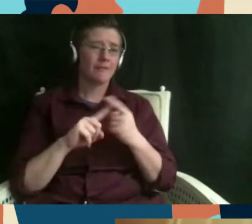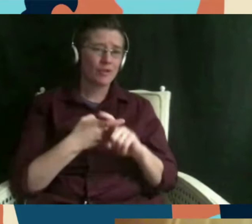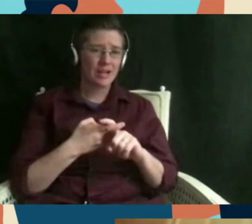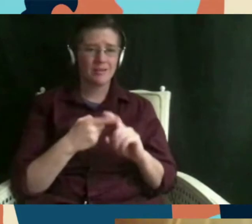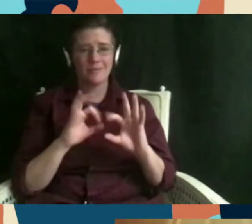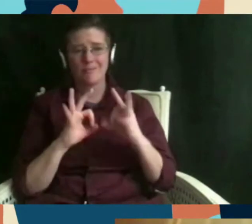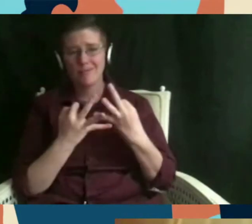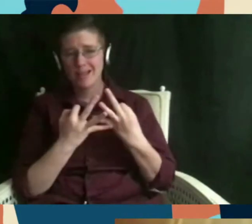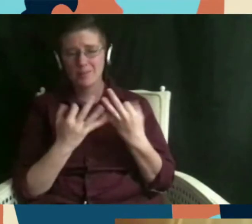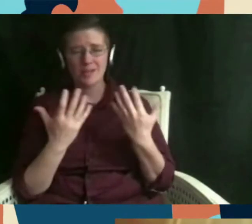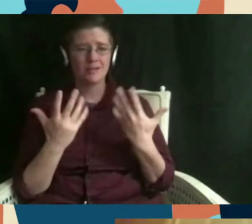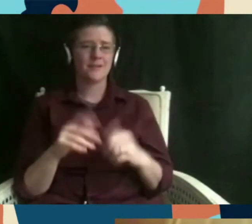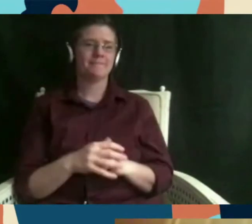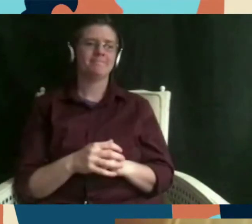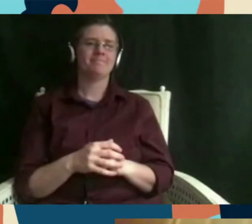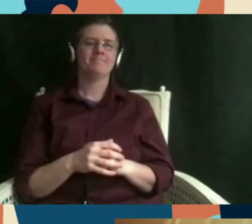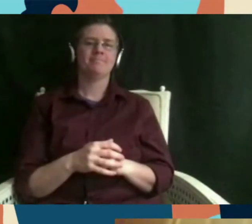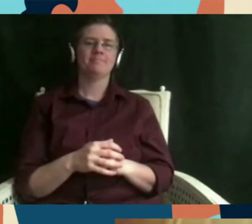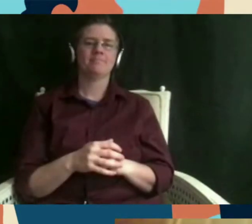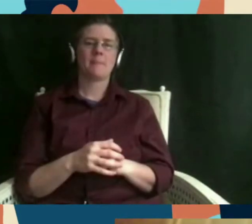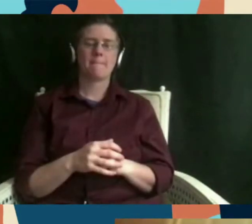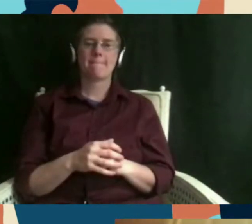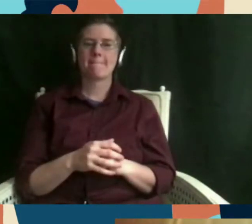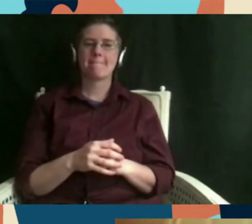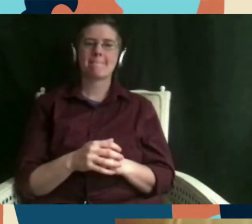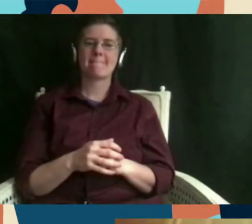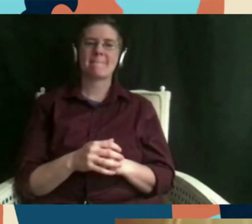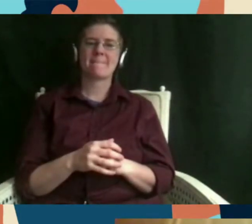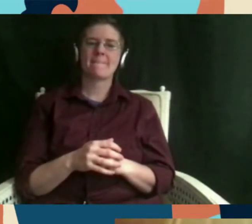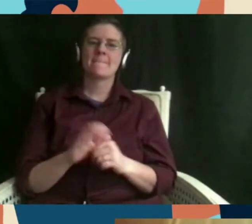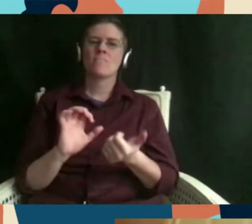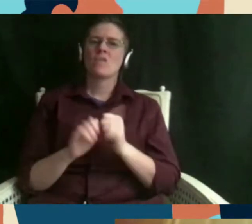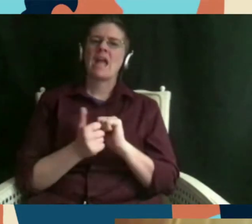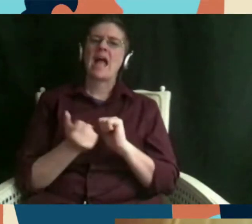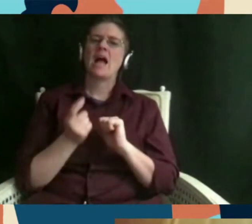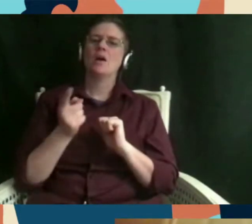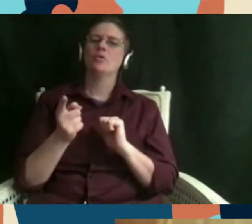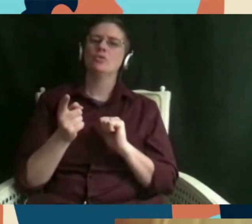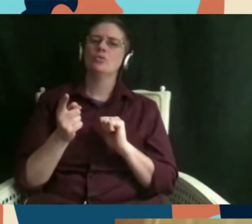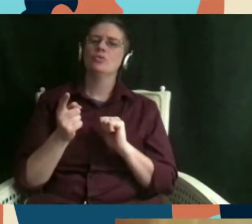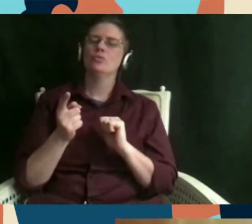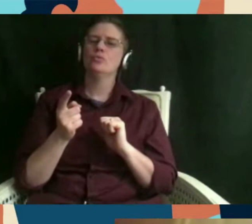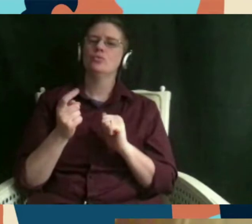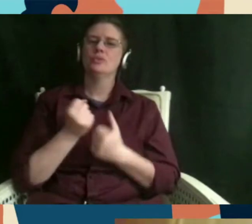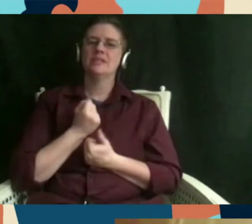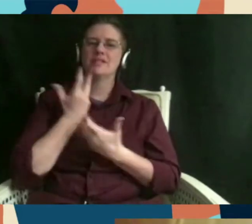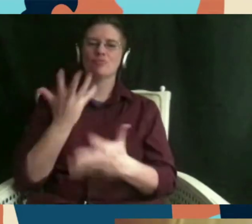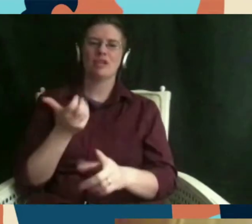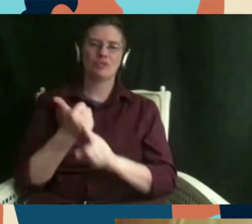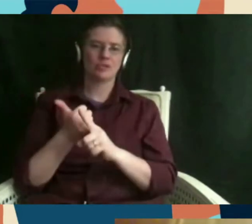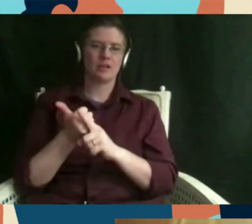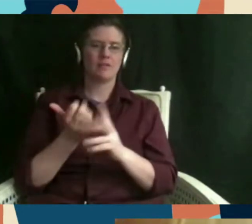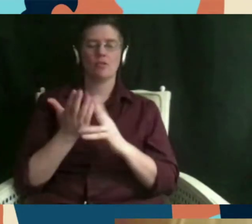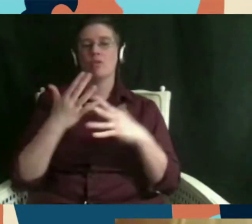how do you choose to express yourself like through clothing or through makeup i express myself across